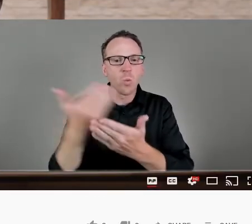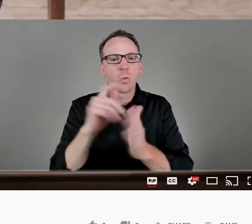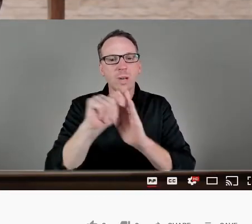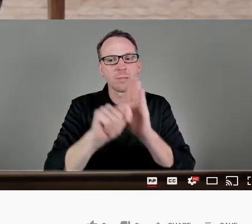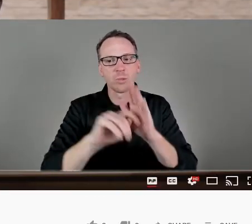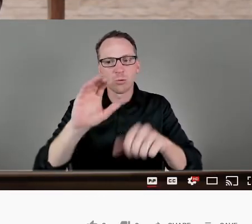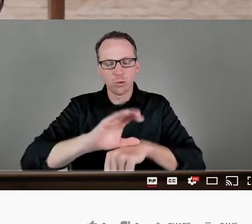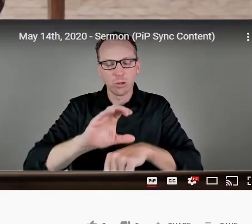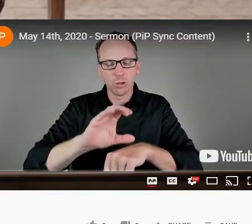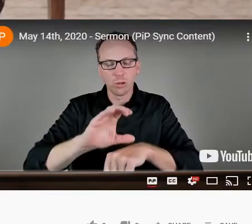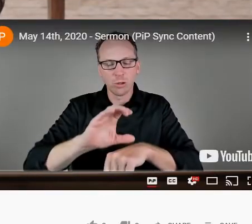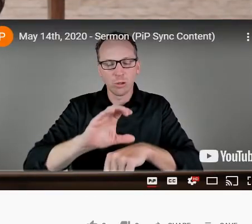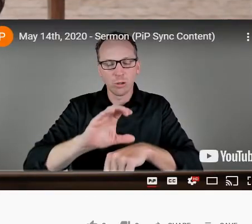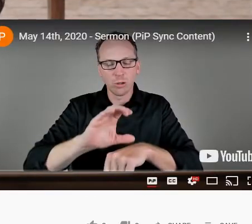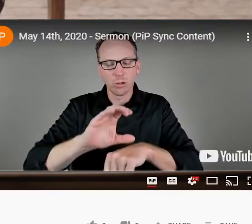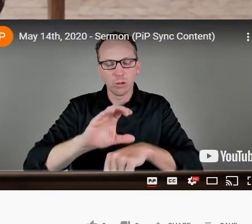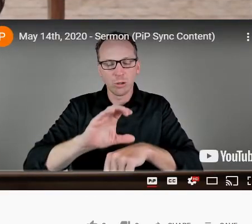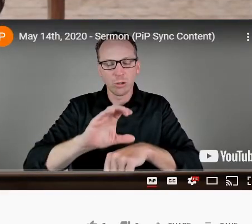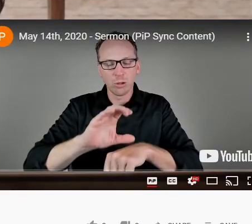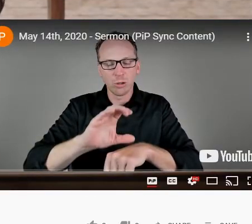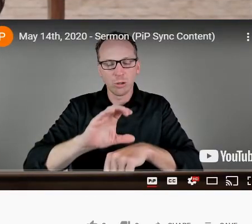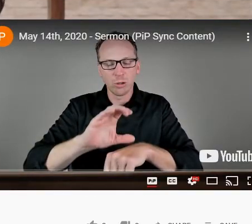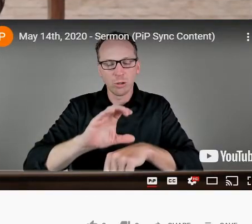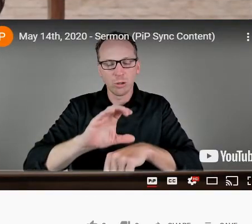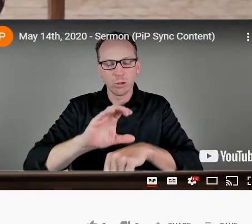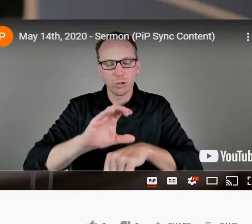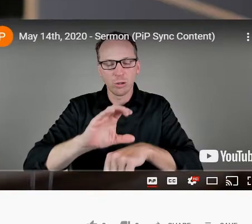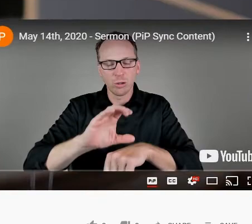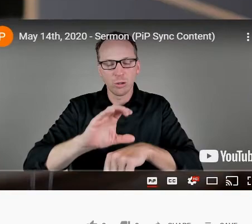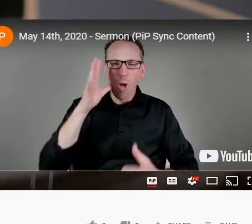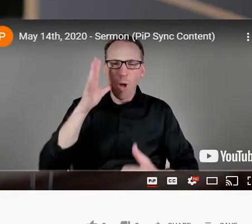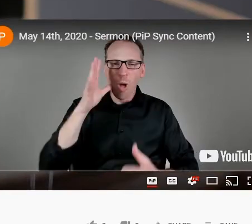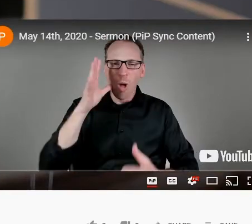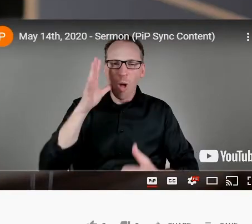If you need to pause the video, or move somewhere else to continue watching,